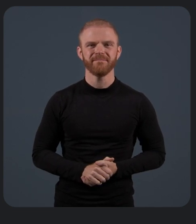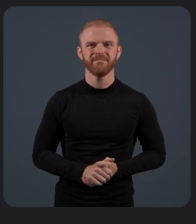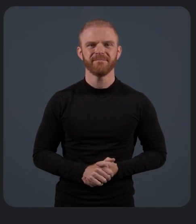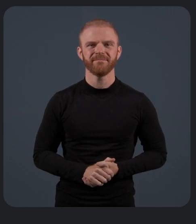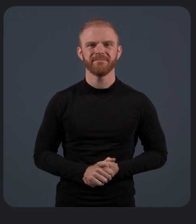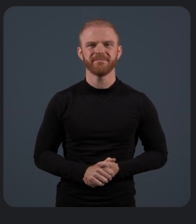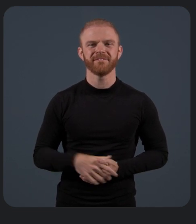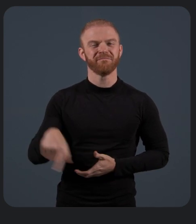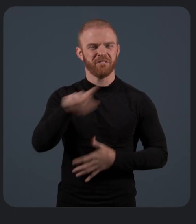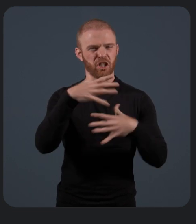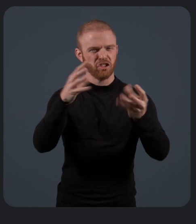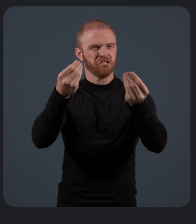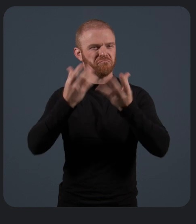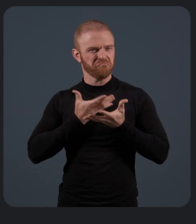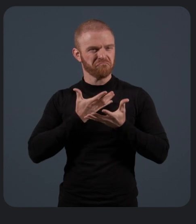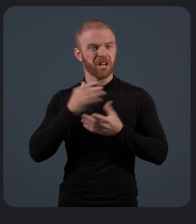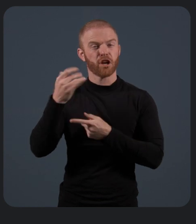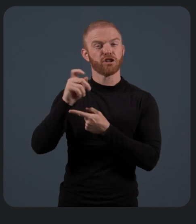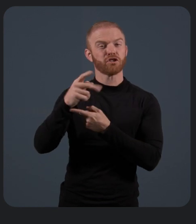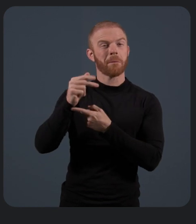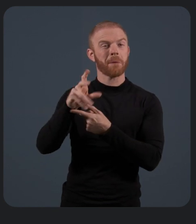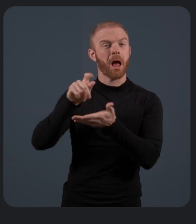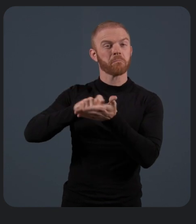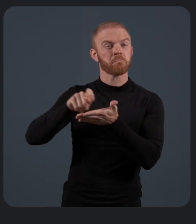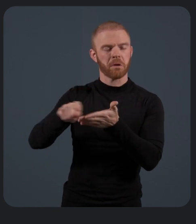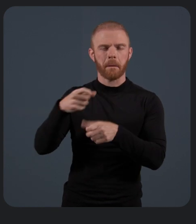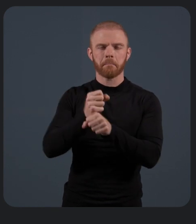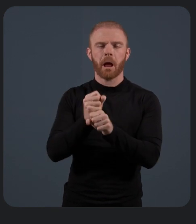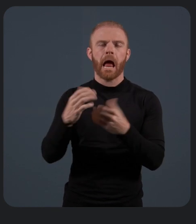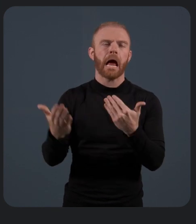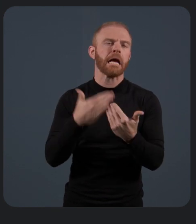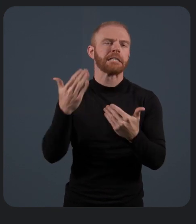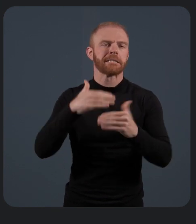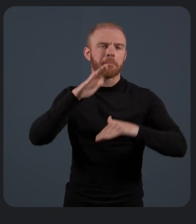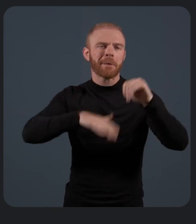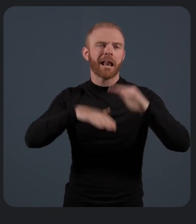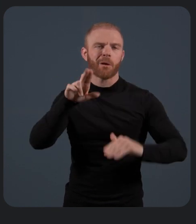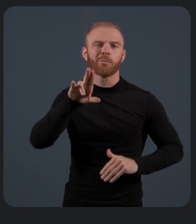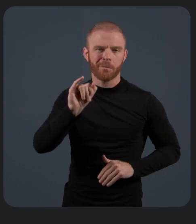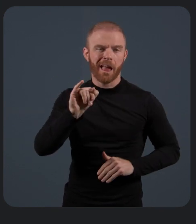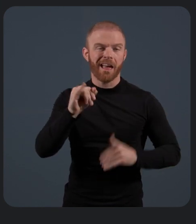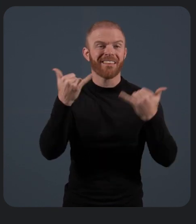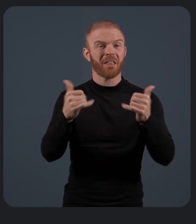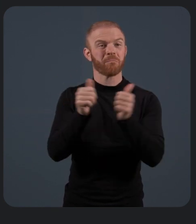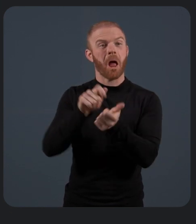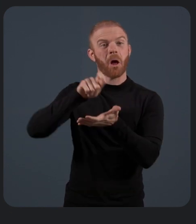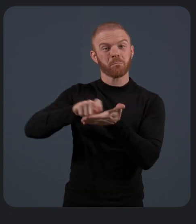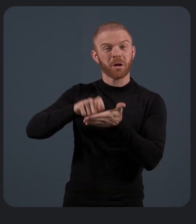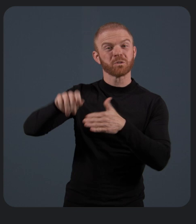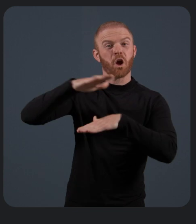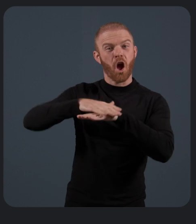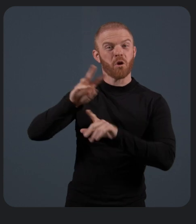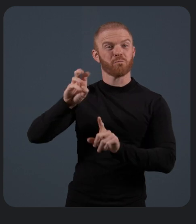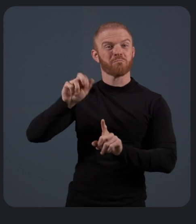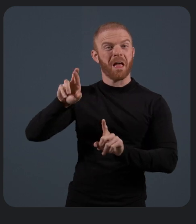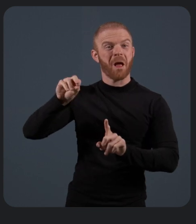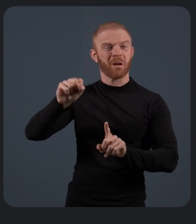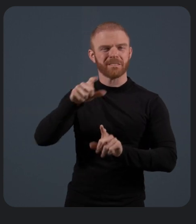You've told us how Jetpack Compose makes it easier to build UIs. And now with Compose on Wear OS, you can bring your skills and experience